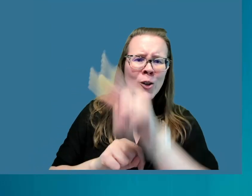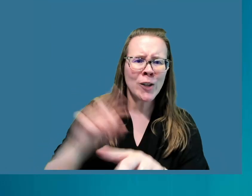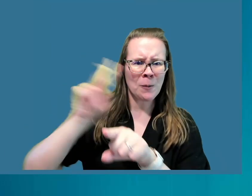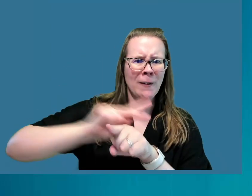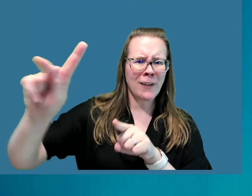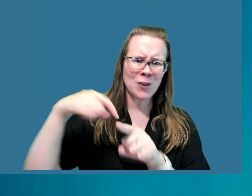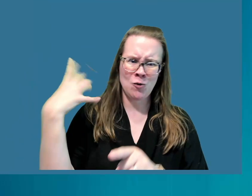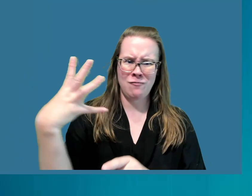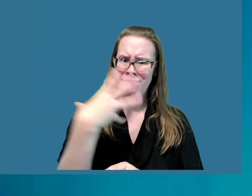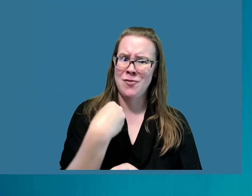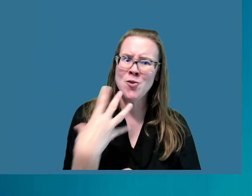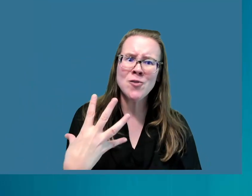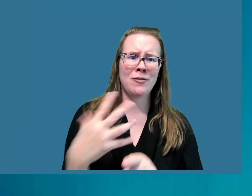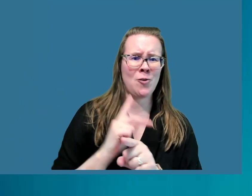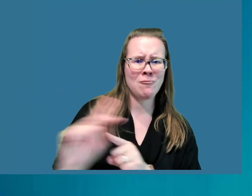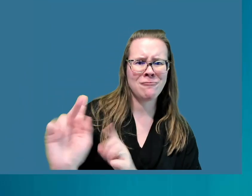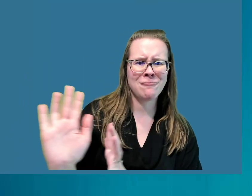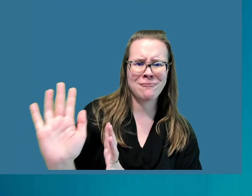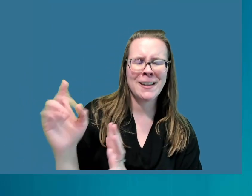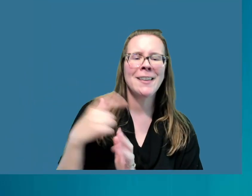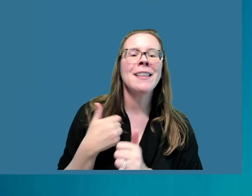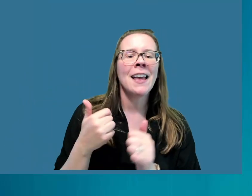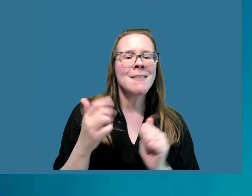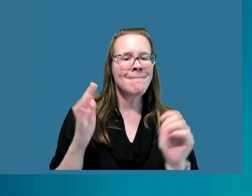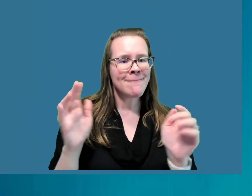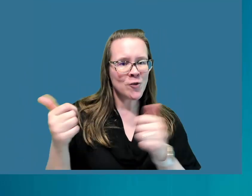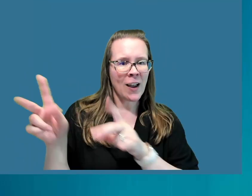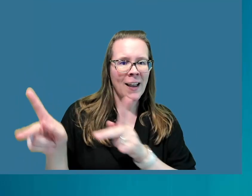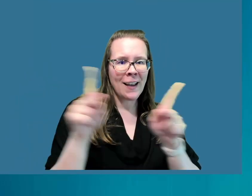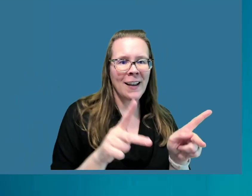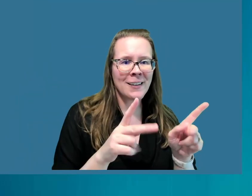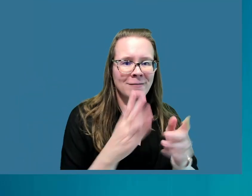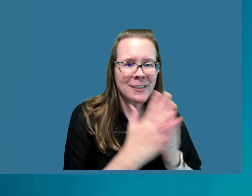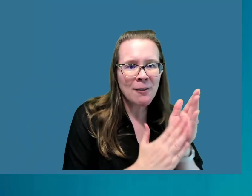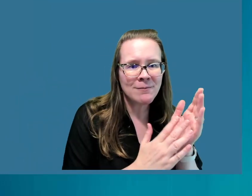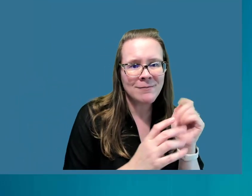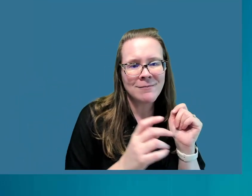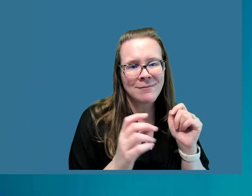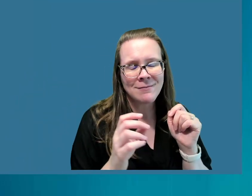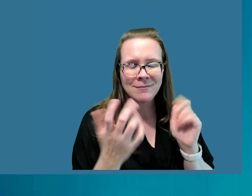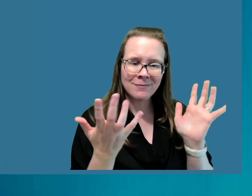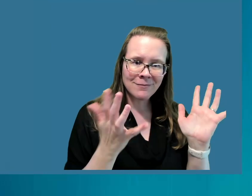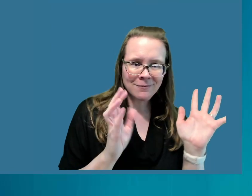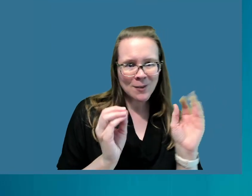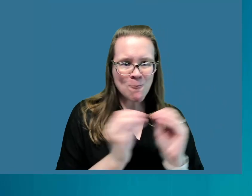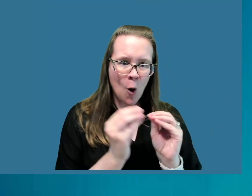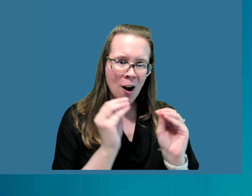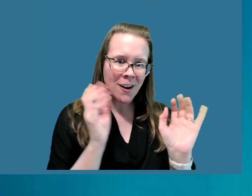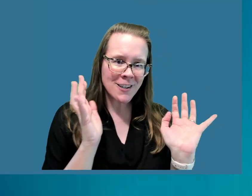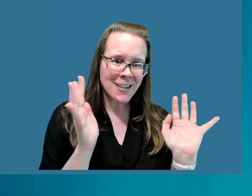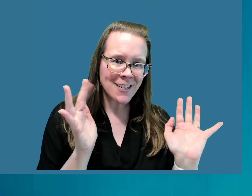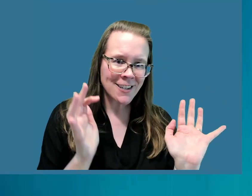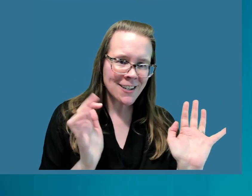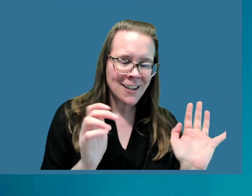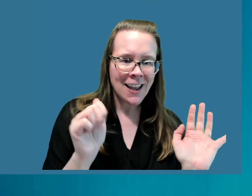I try to kind of replicate them in, you know, my own charming-less-skilled-fun-creative-way.